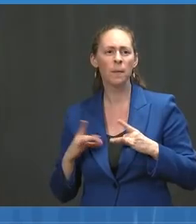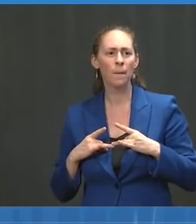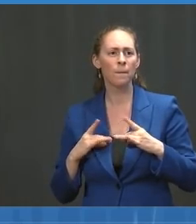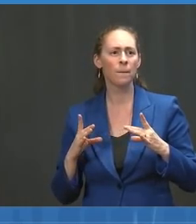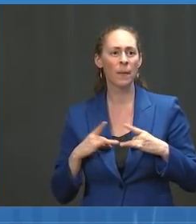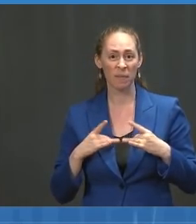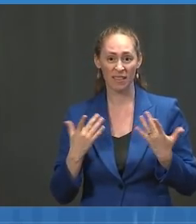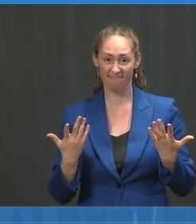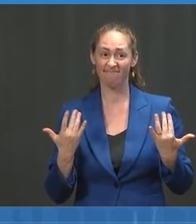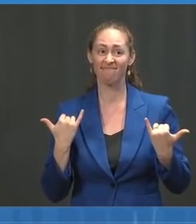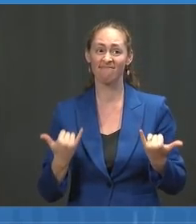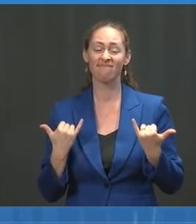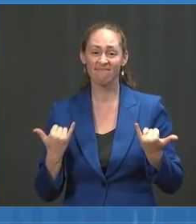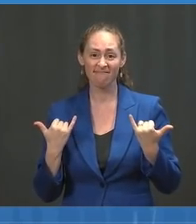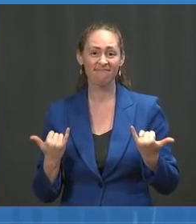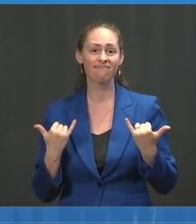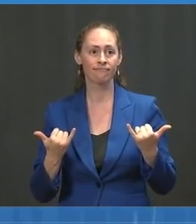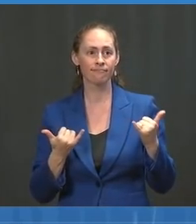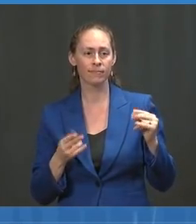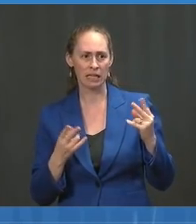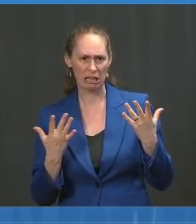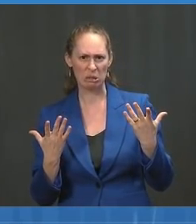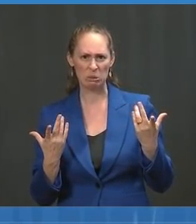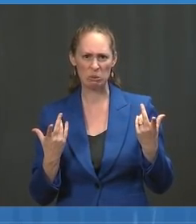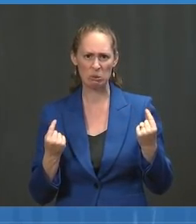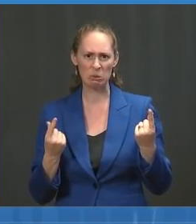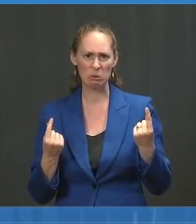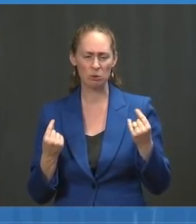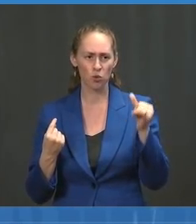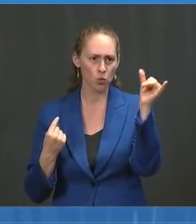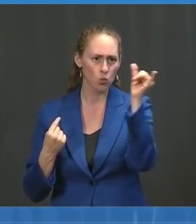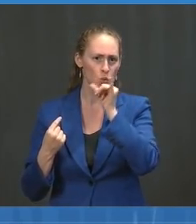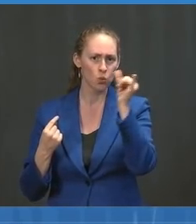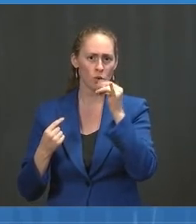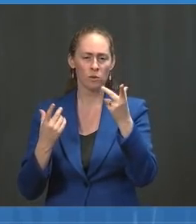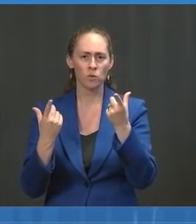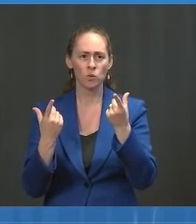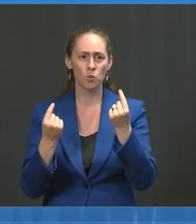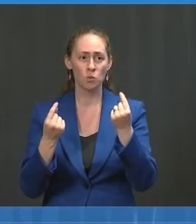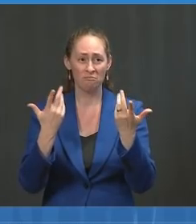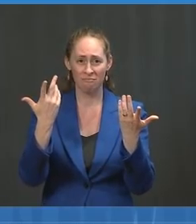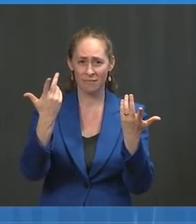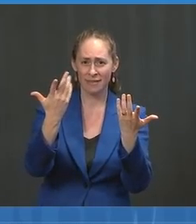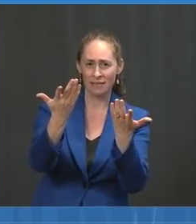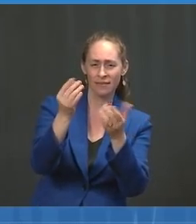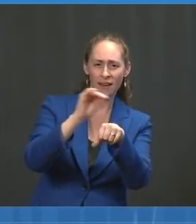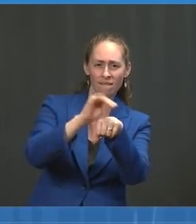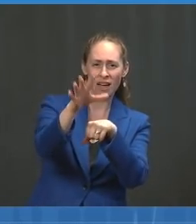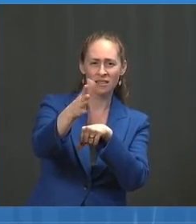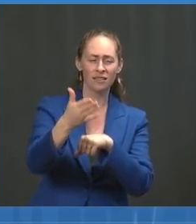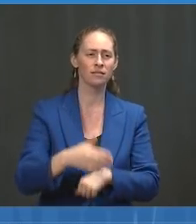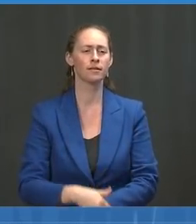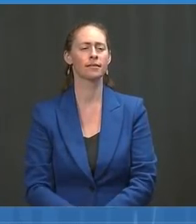especially in light of the CDC's recommendation to do so, a few weeks ago? Mr. Zients: So, Dr. Walensky, why don't you review that recommendation,